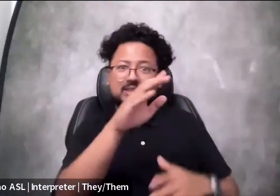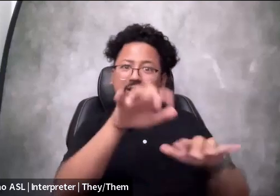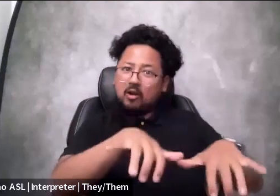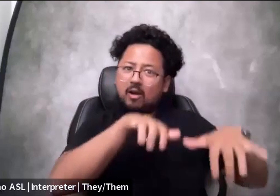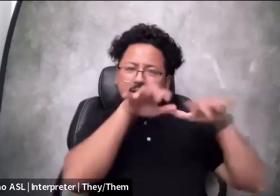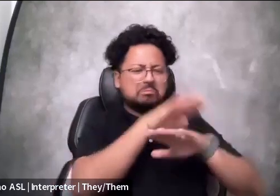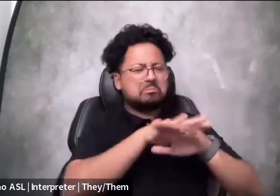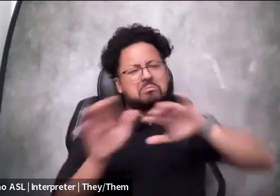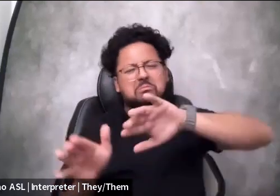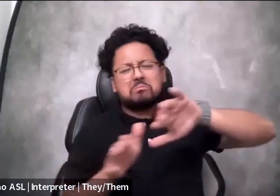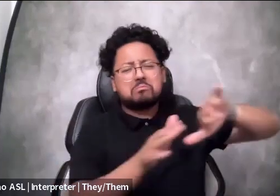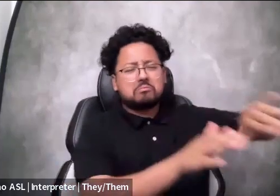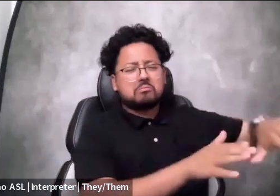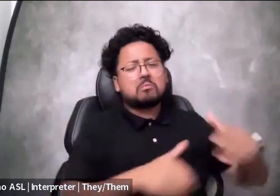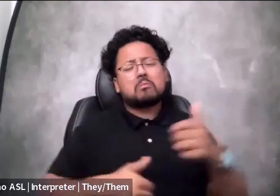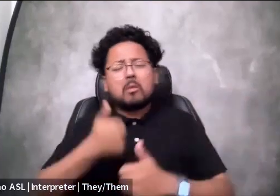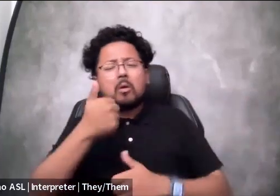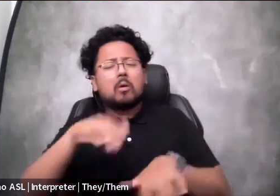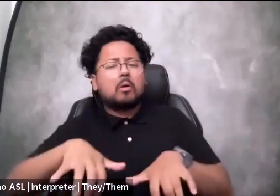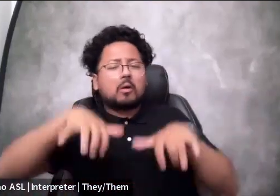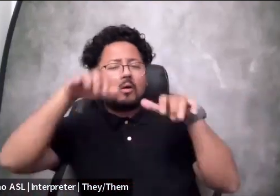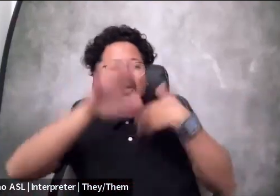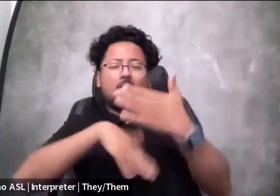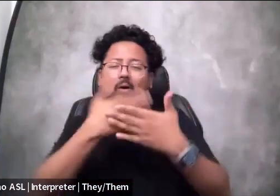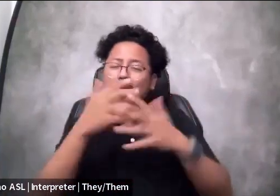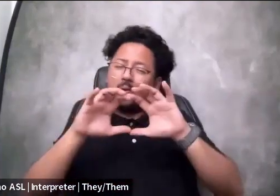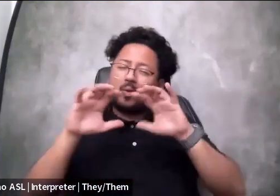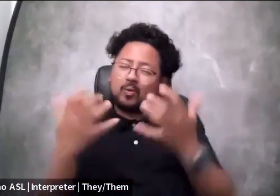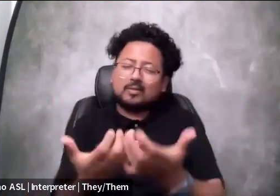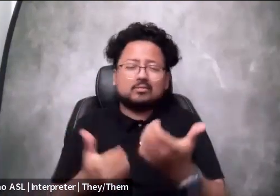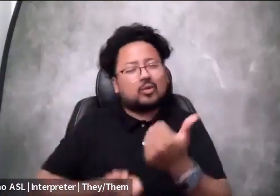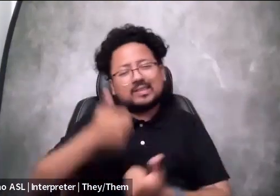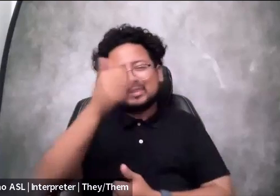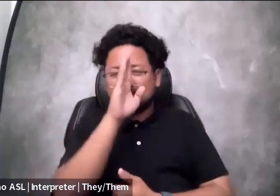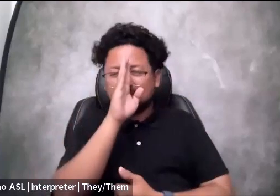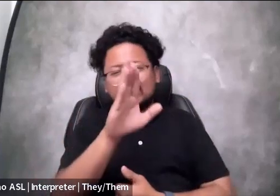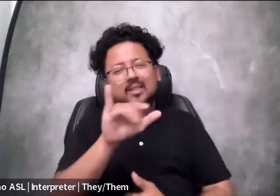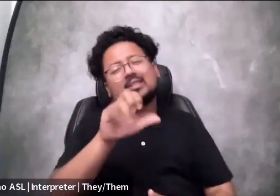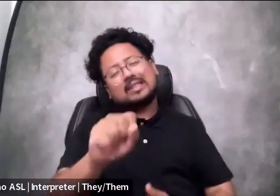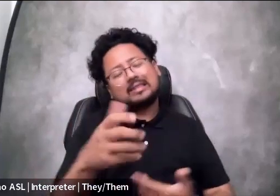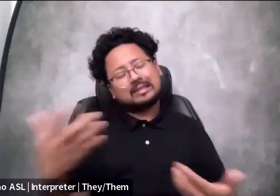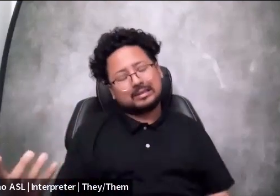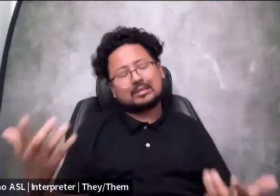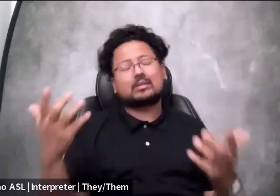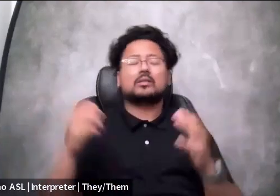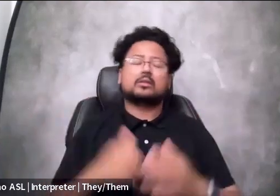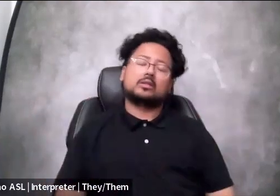And my audience is largely cis because the world is largely cis and it's like, that's not what we need.